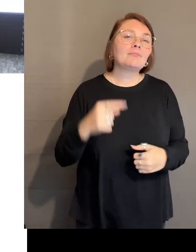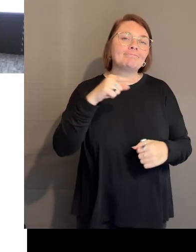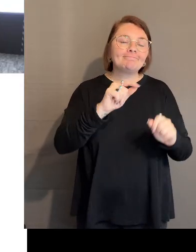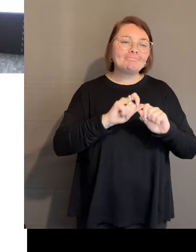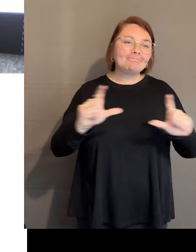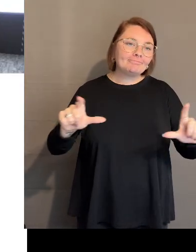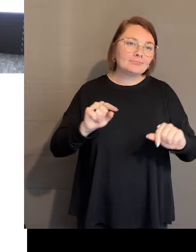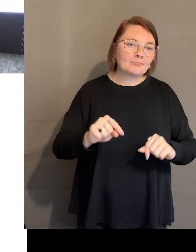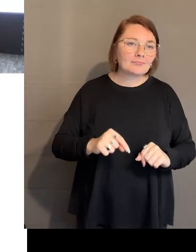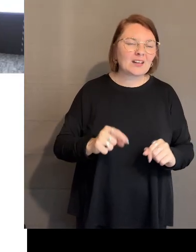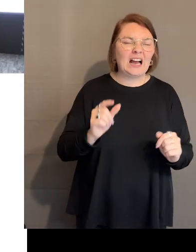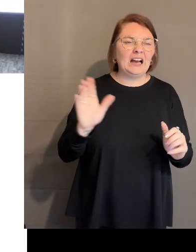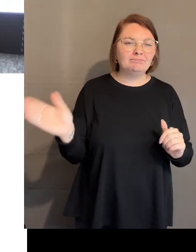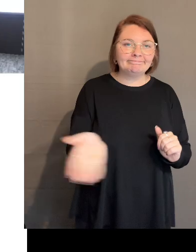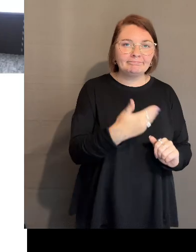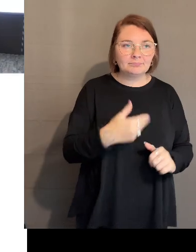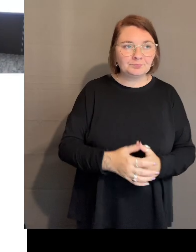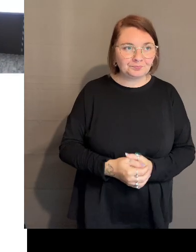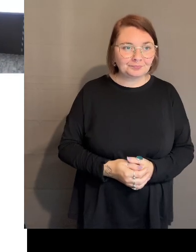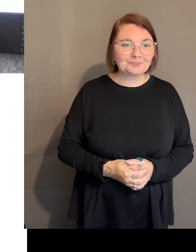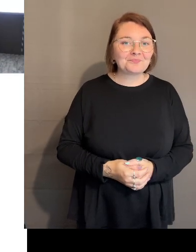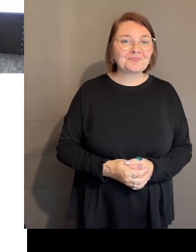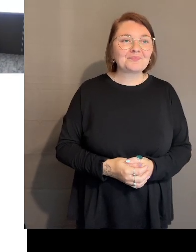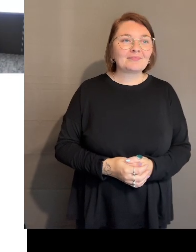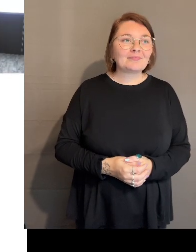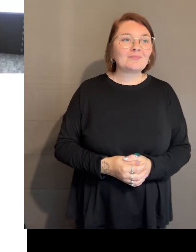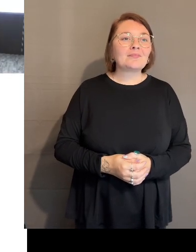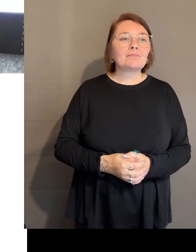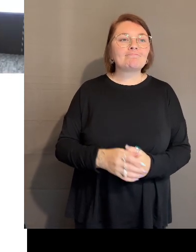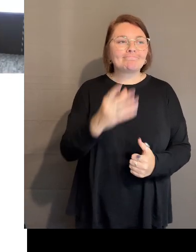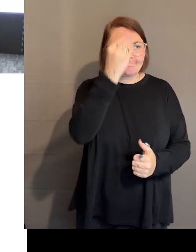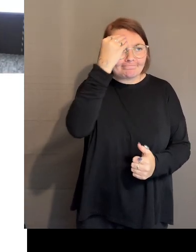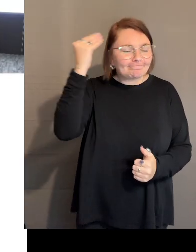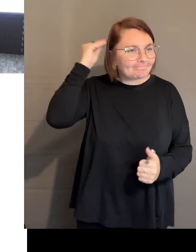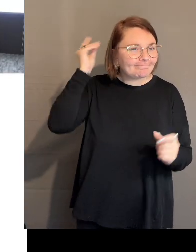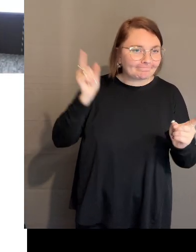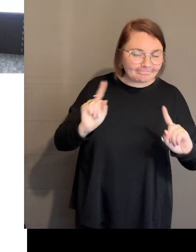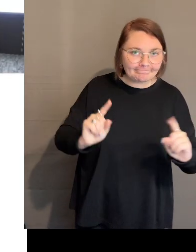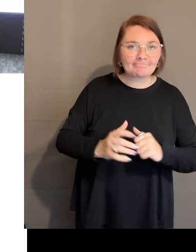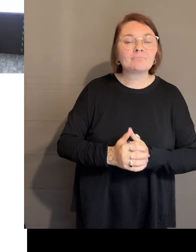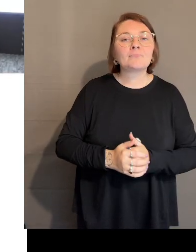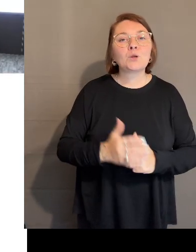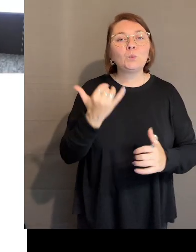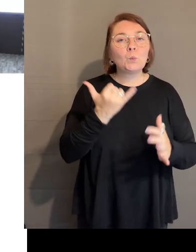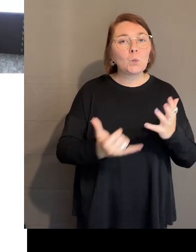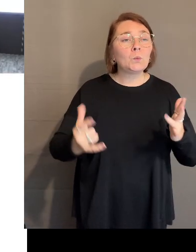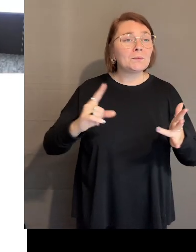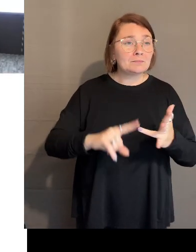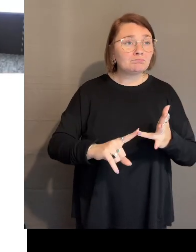Yeah, we… We skip that one, and just go to the take-home message here. So.